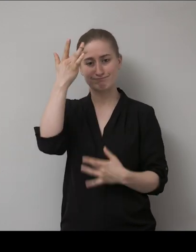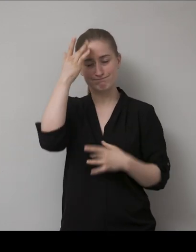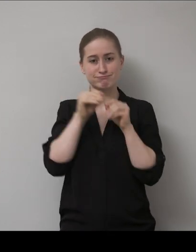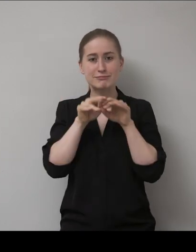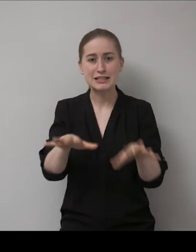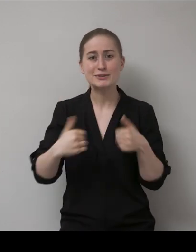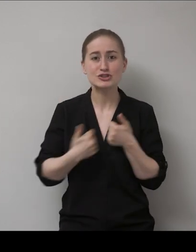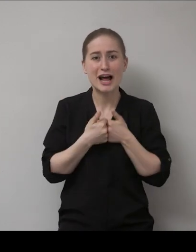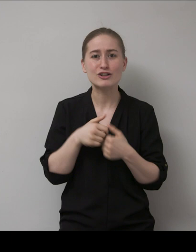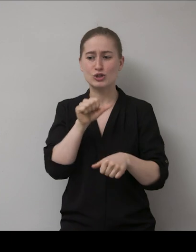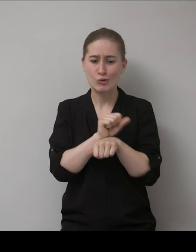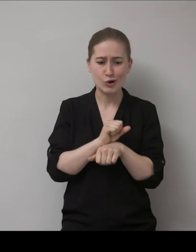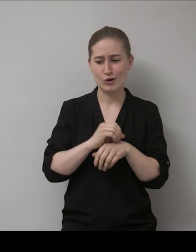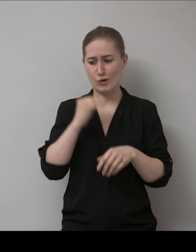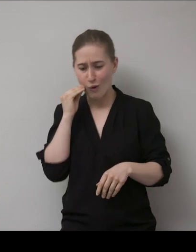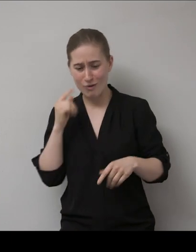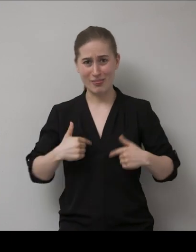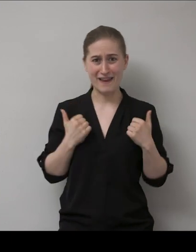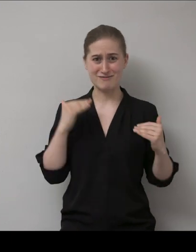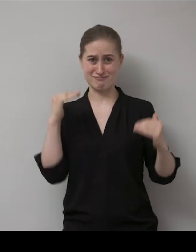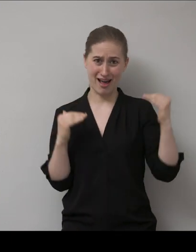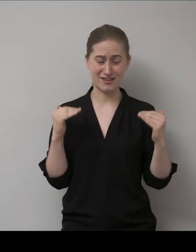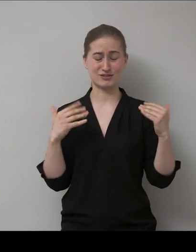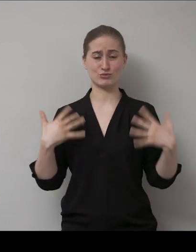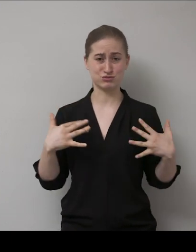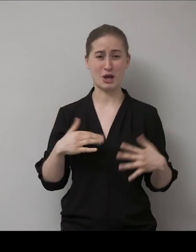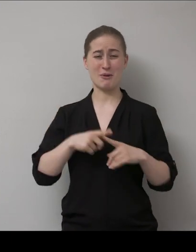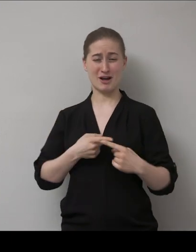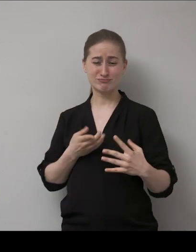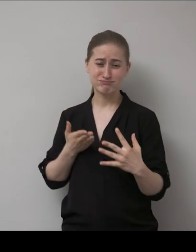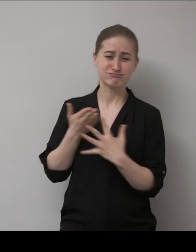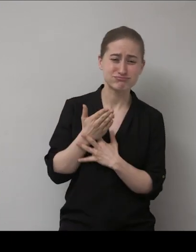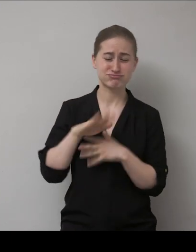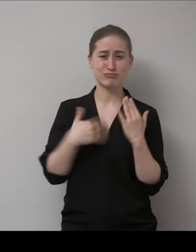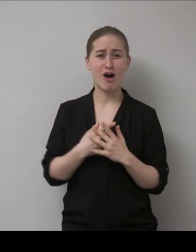and even work, home, life balance, but through it all, you remained faithful to your goal,